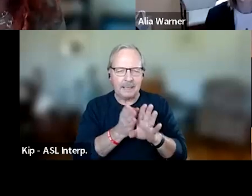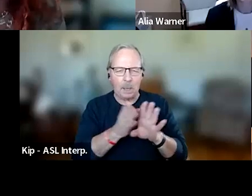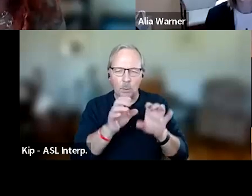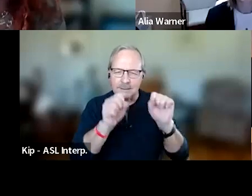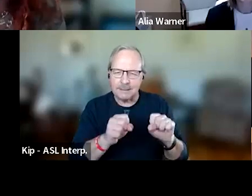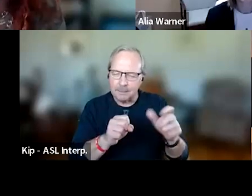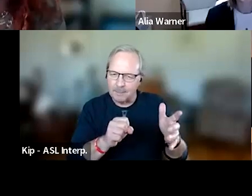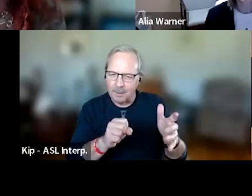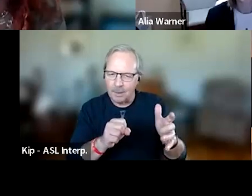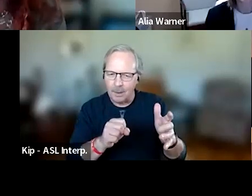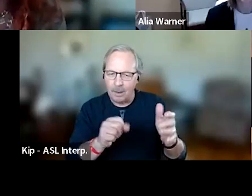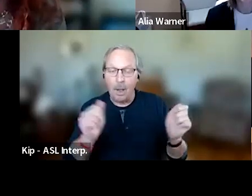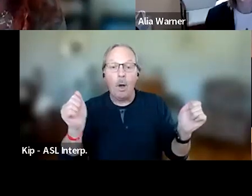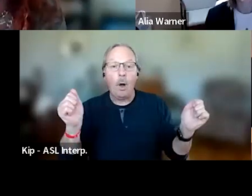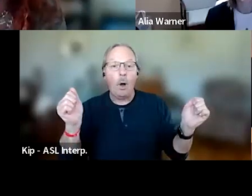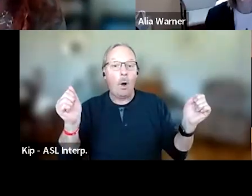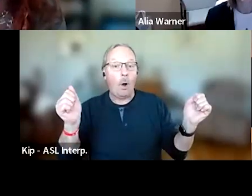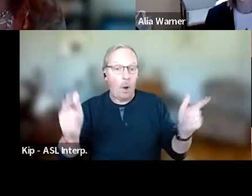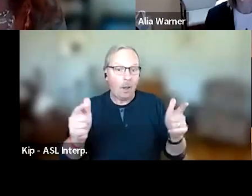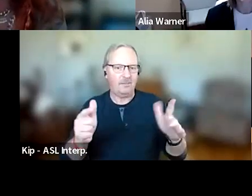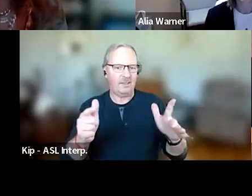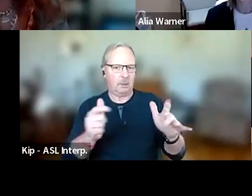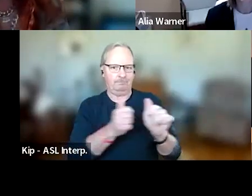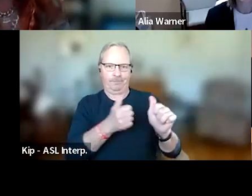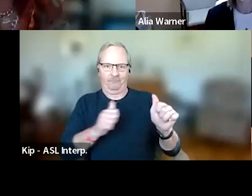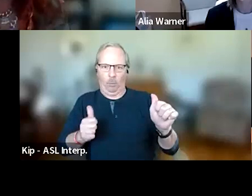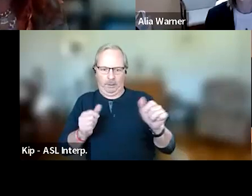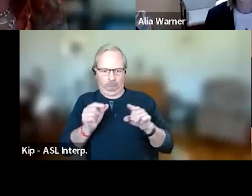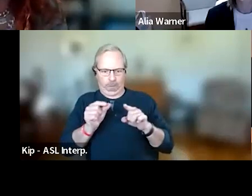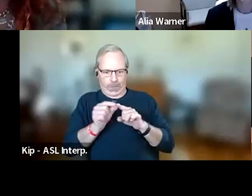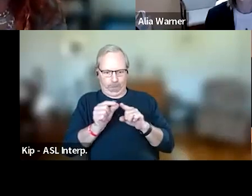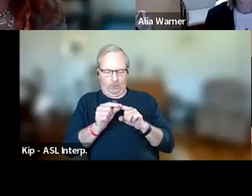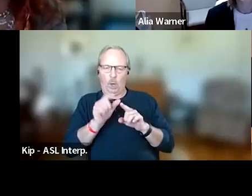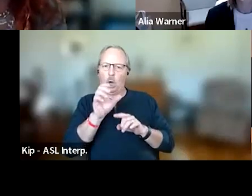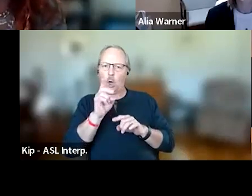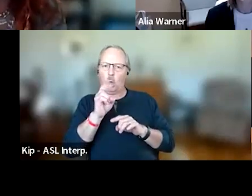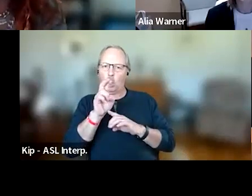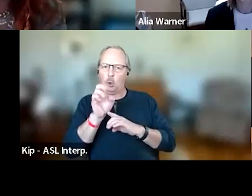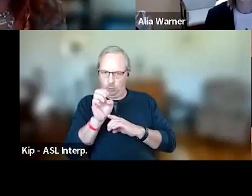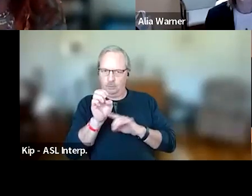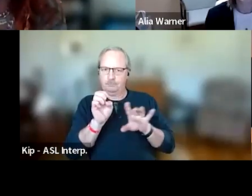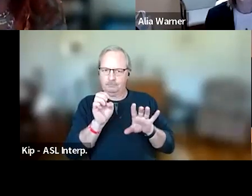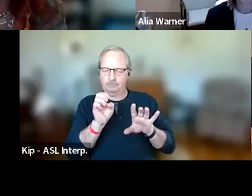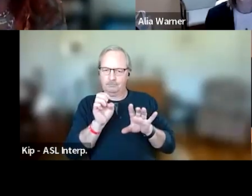all of us are balking at the term cure, but that doesn't necessarily mean just because we don't say that somebody is cured,